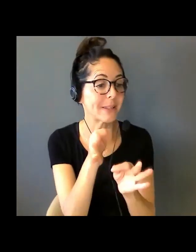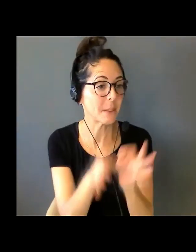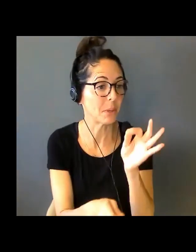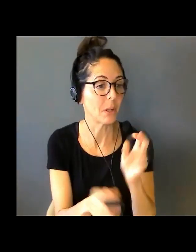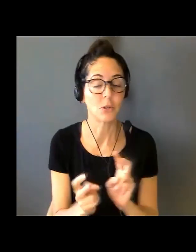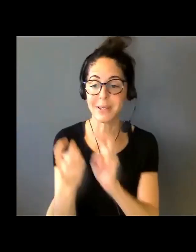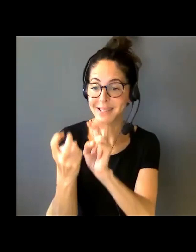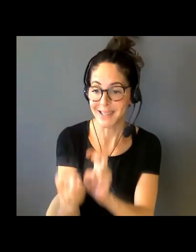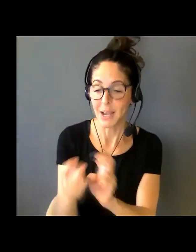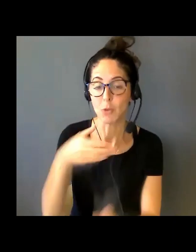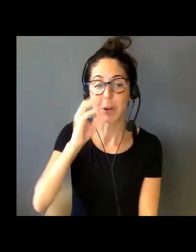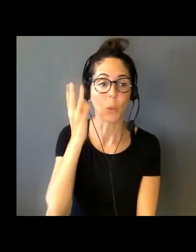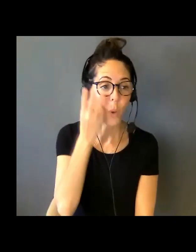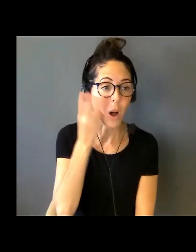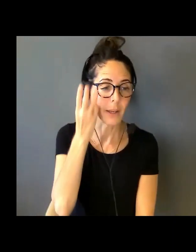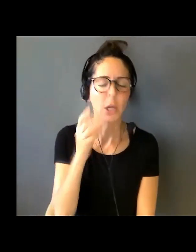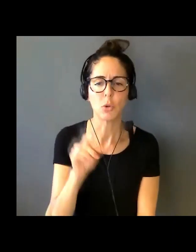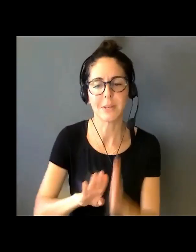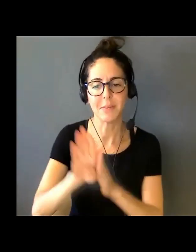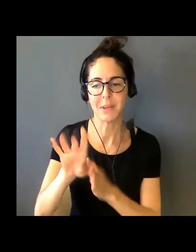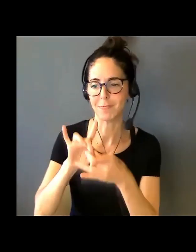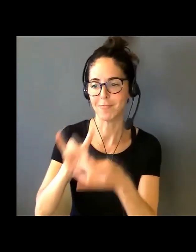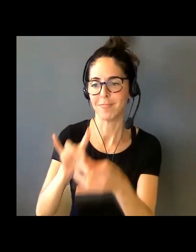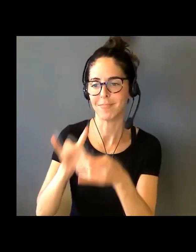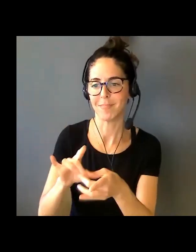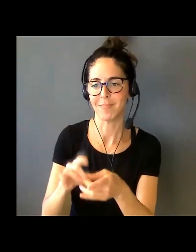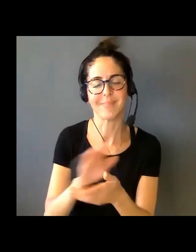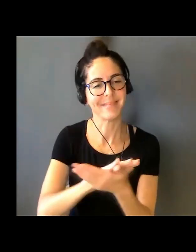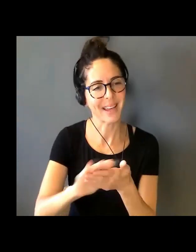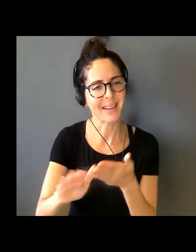sometimes. Wonderful! Claude, that was a beautiful final statement. I don't know if